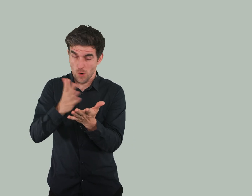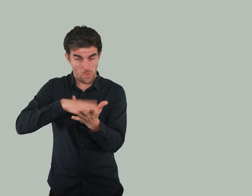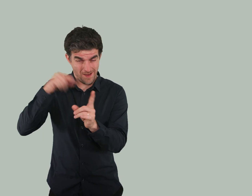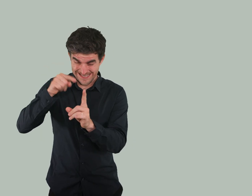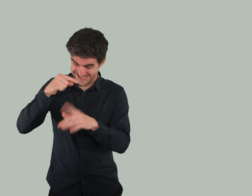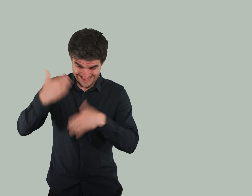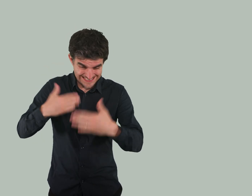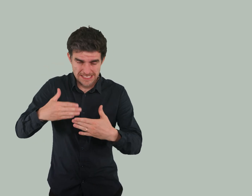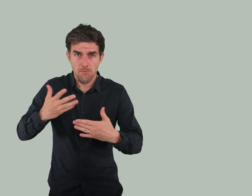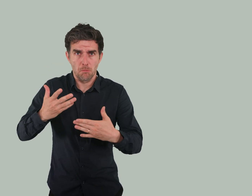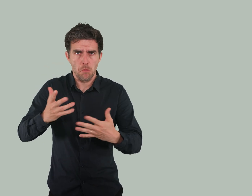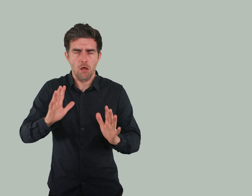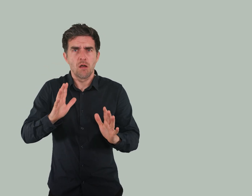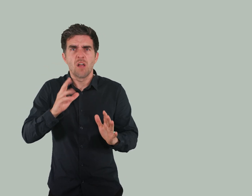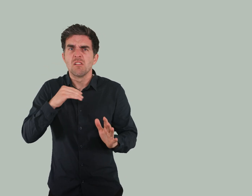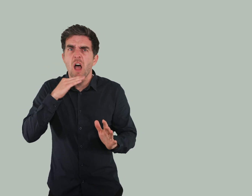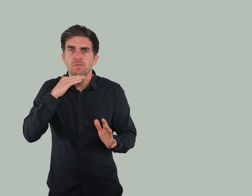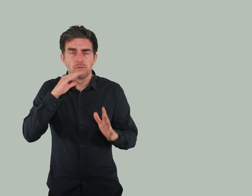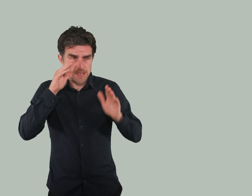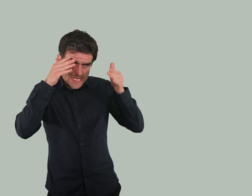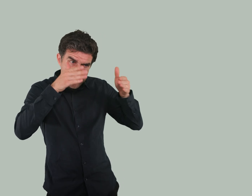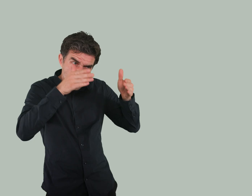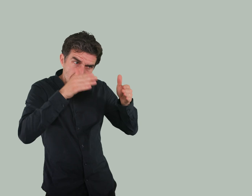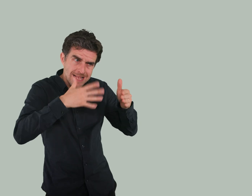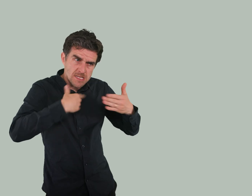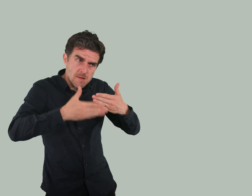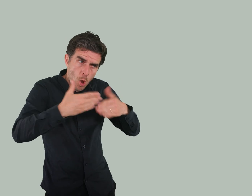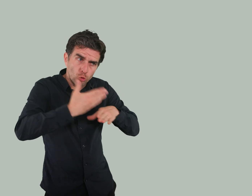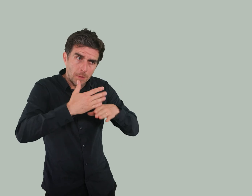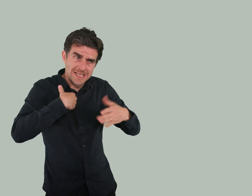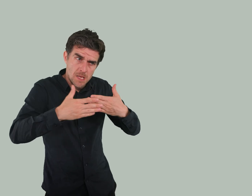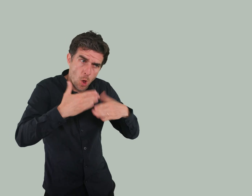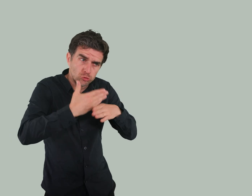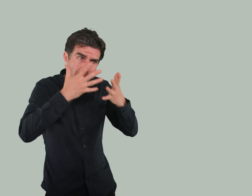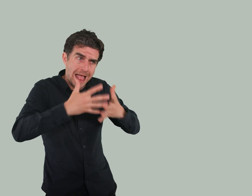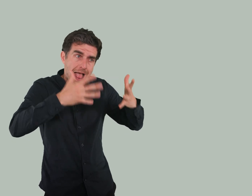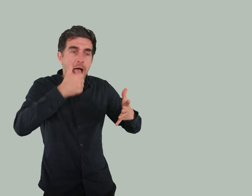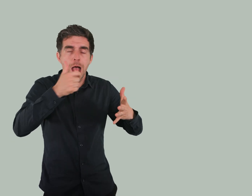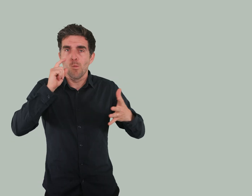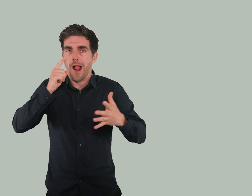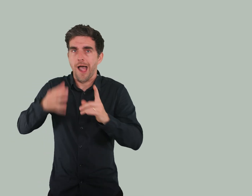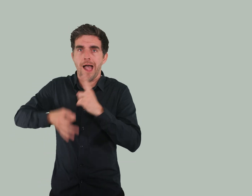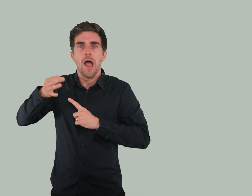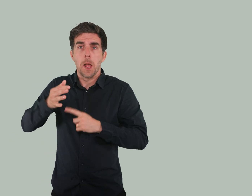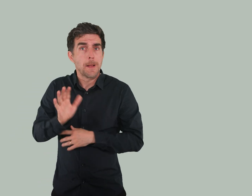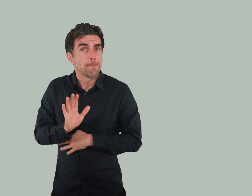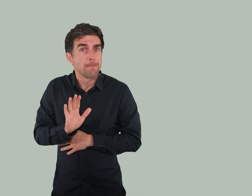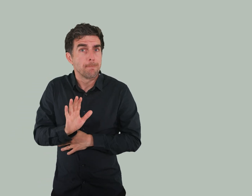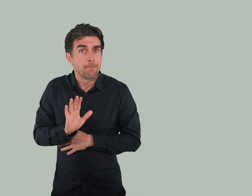It is not enough to focus only on the quantity of jobs in the economy.